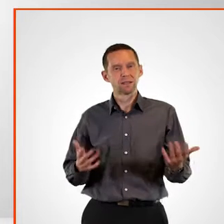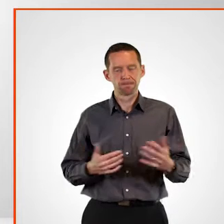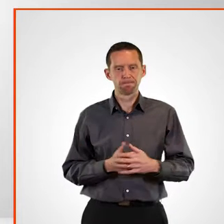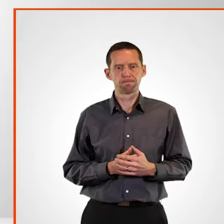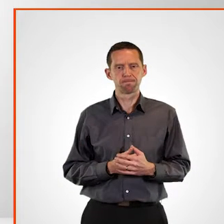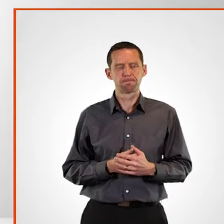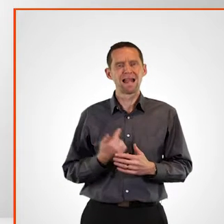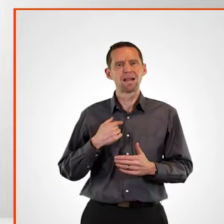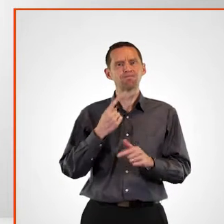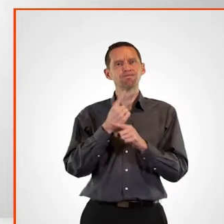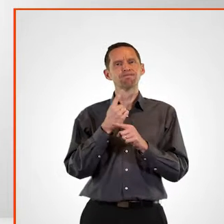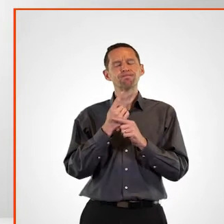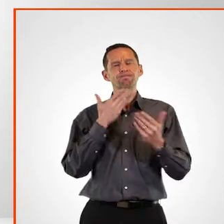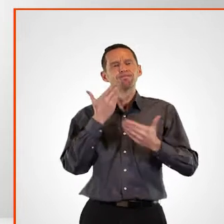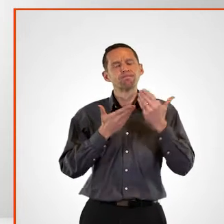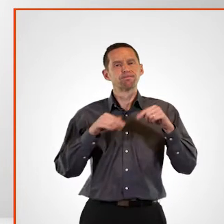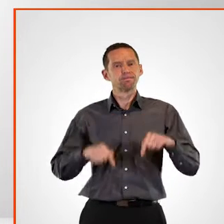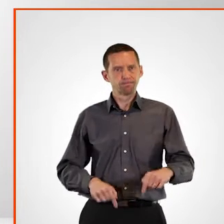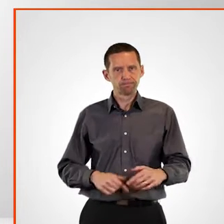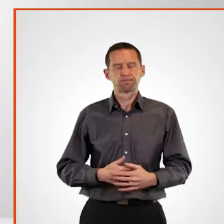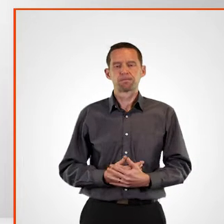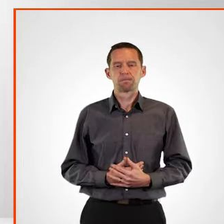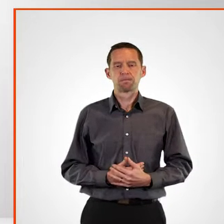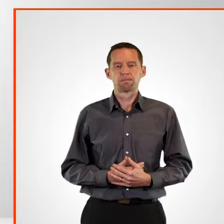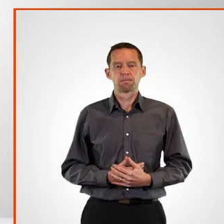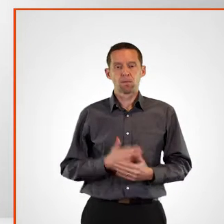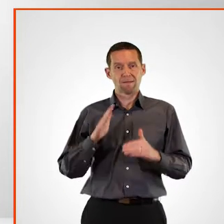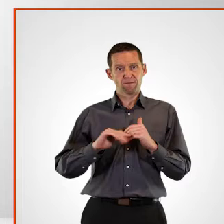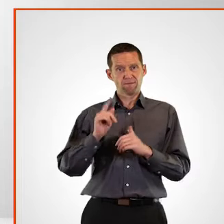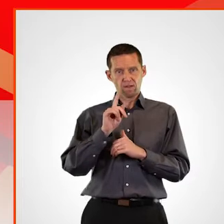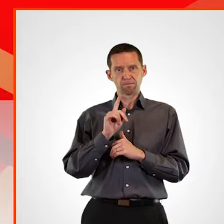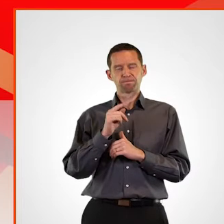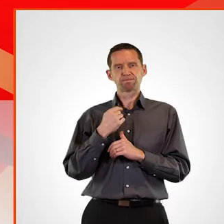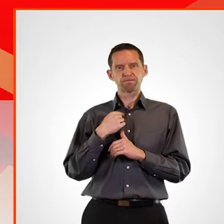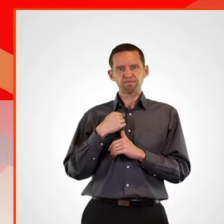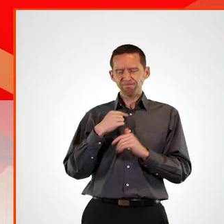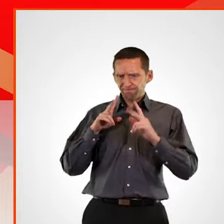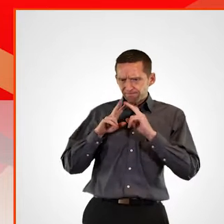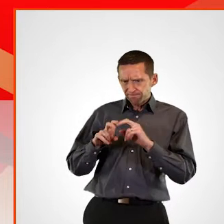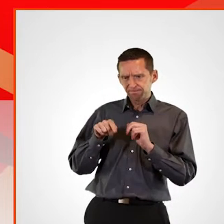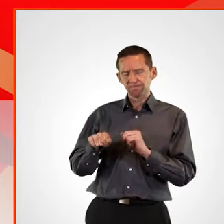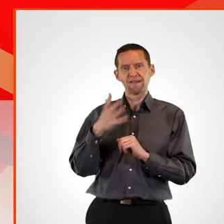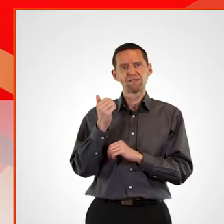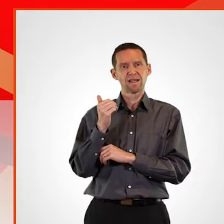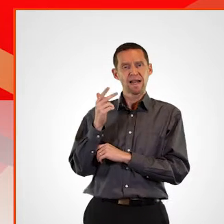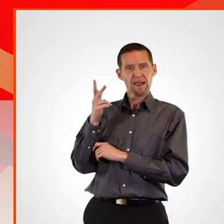So, what I want to talk to you in this lecture is about listening, some of our results in listening,